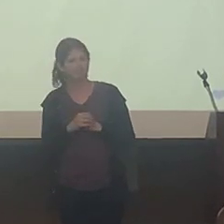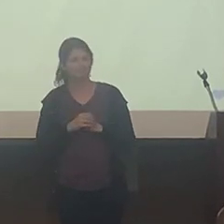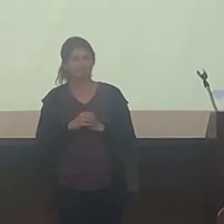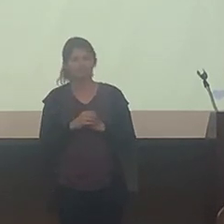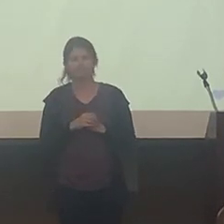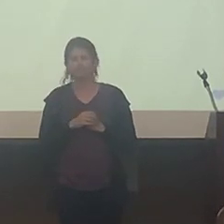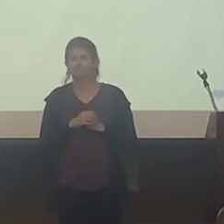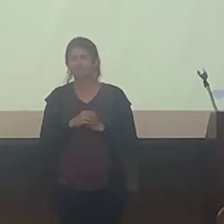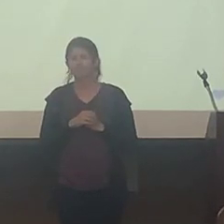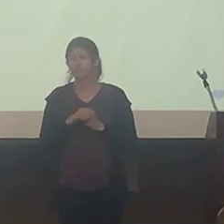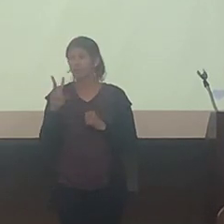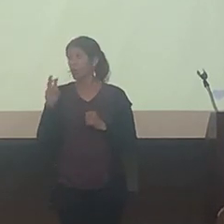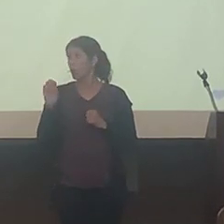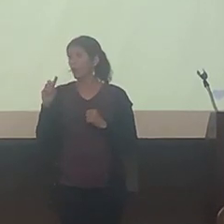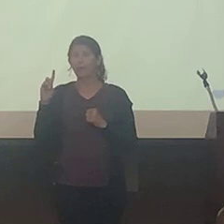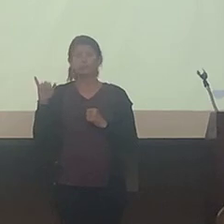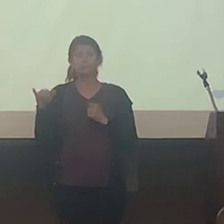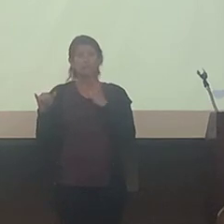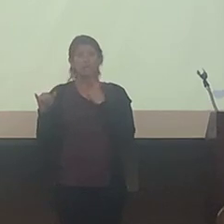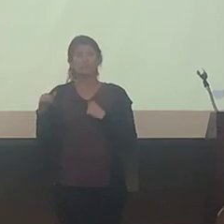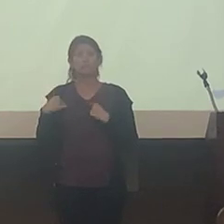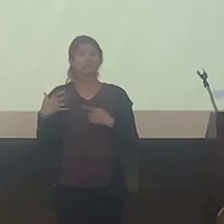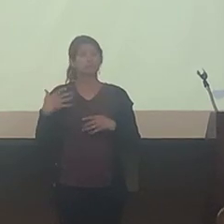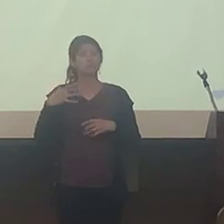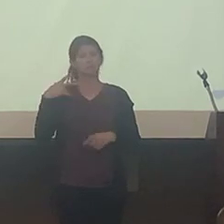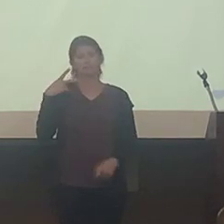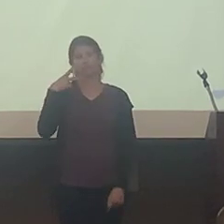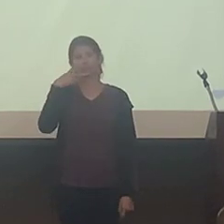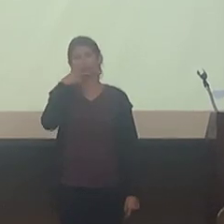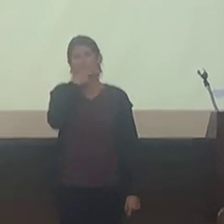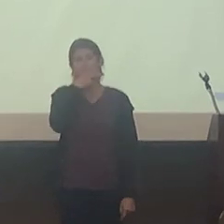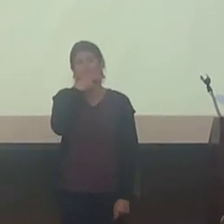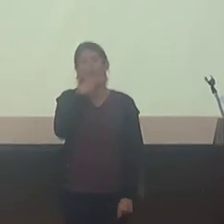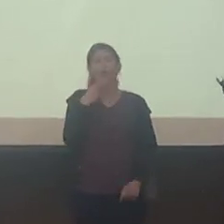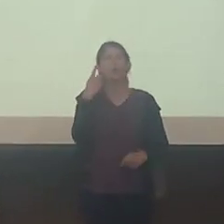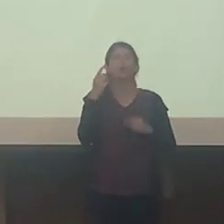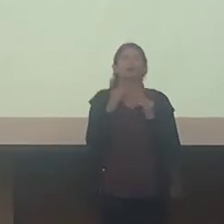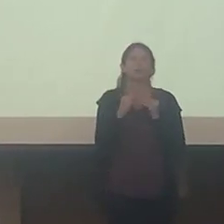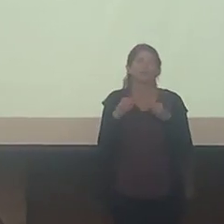now if wendy's telling me we need to correct that so we have one more site so if your child does